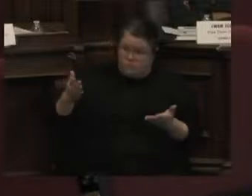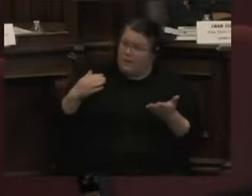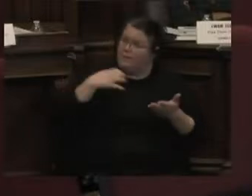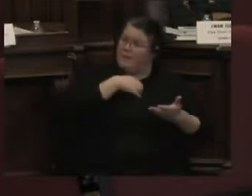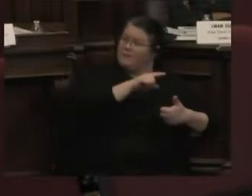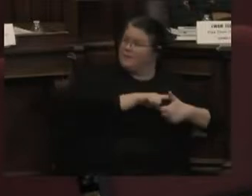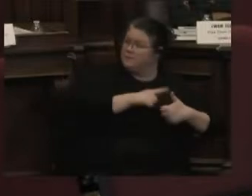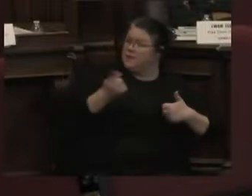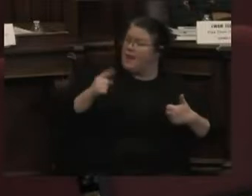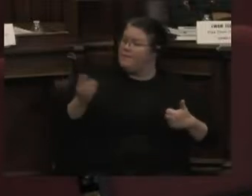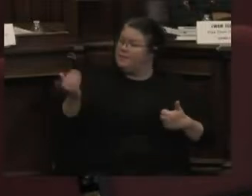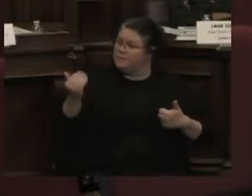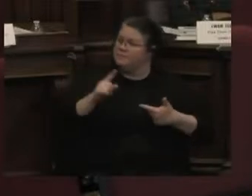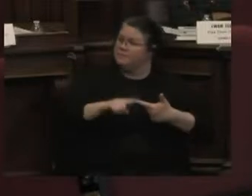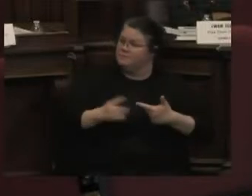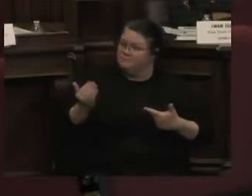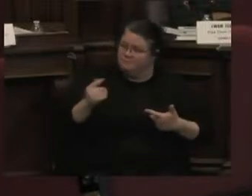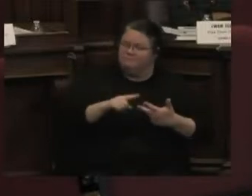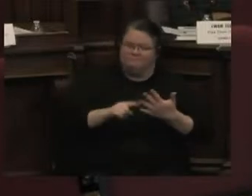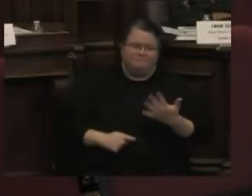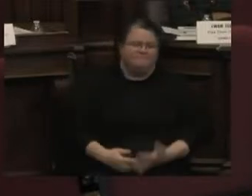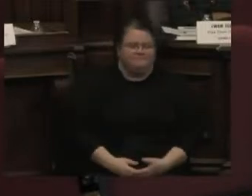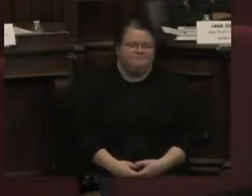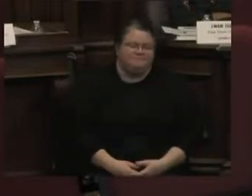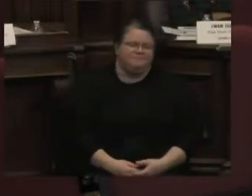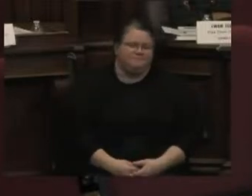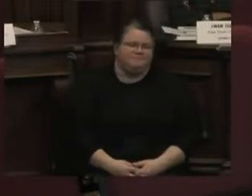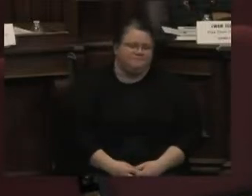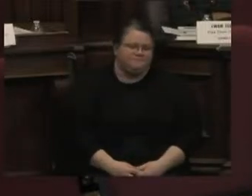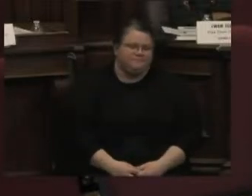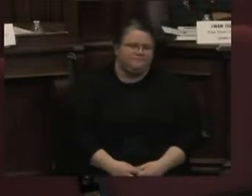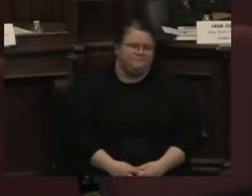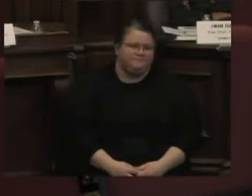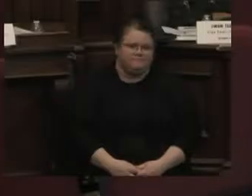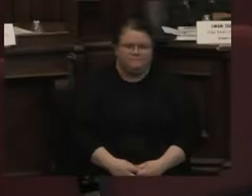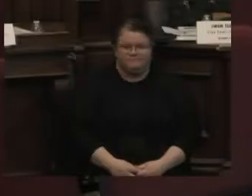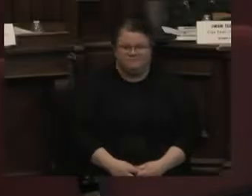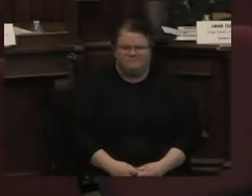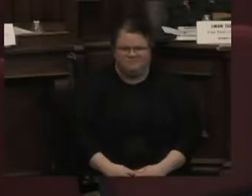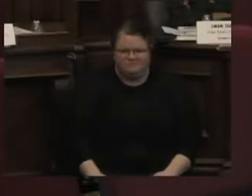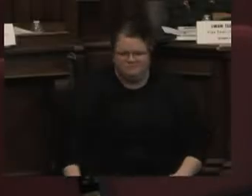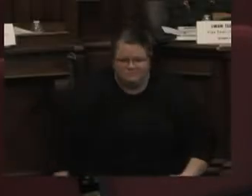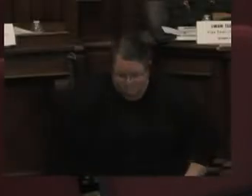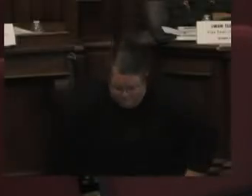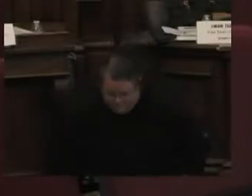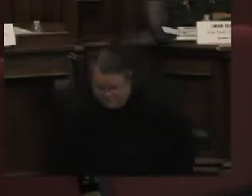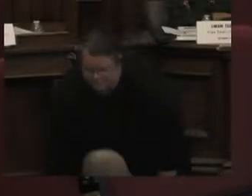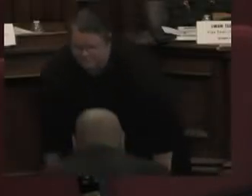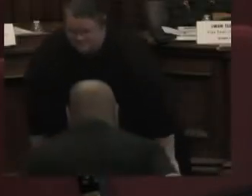plan to be able to learn from RPD. What happened to these